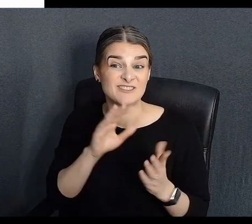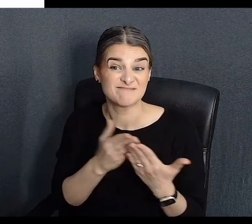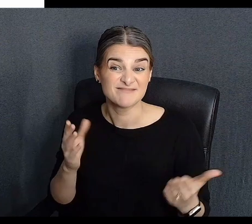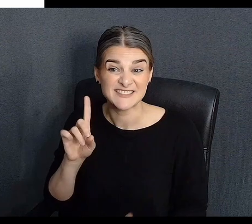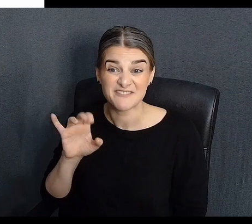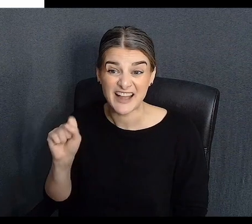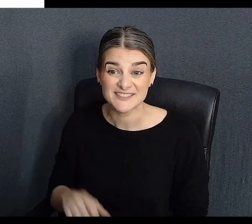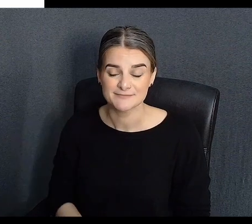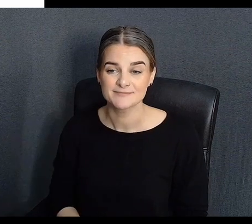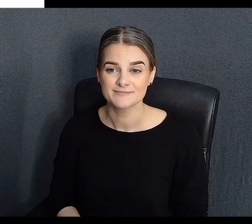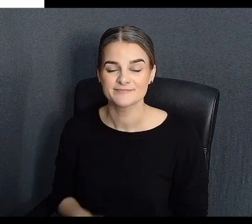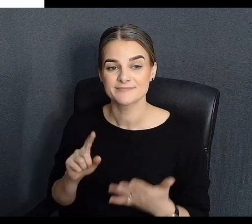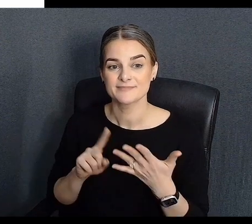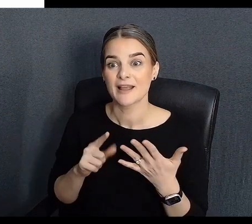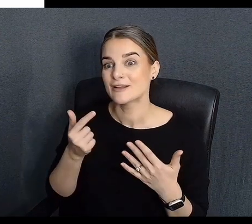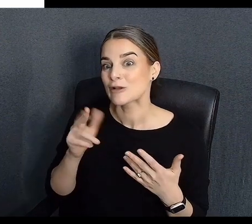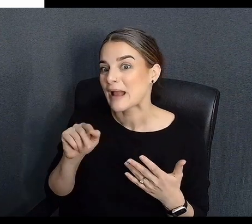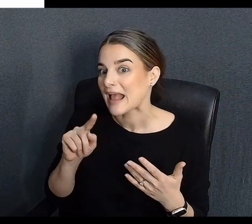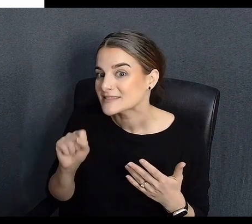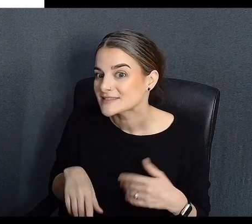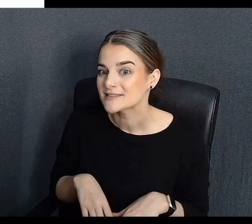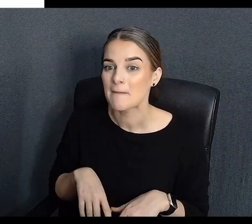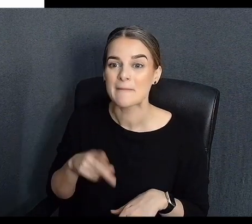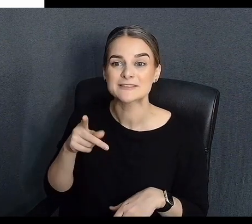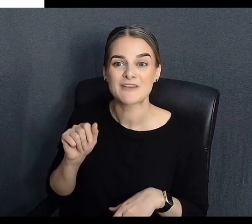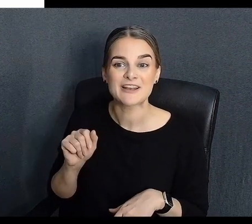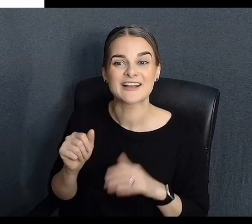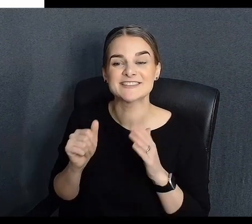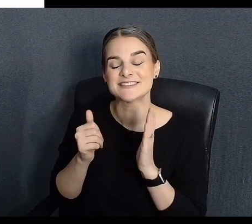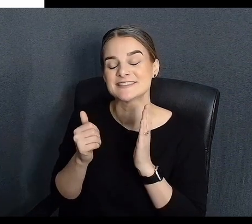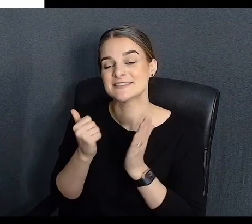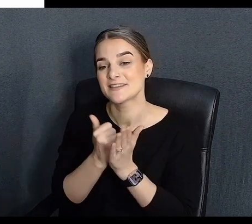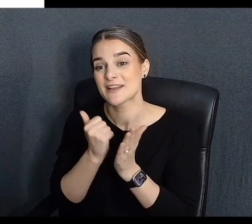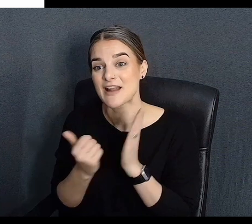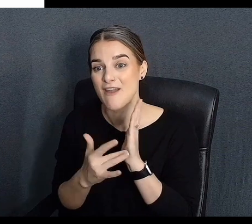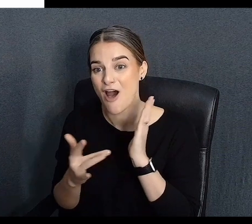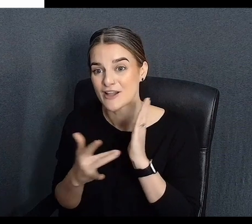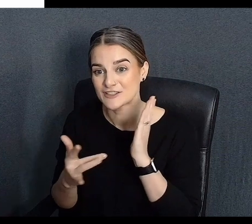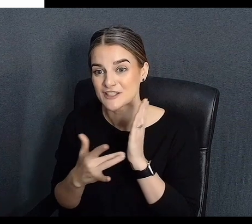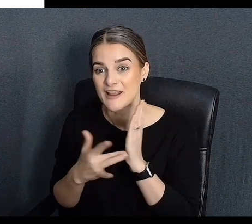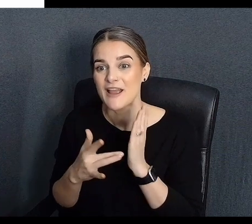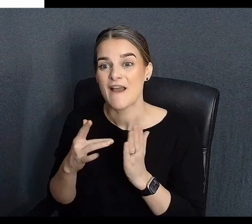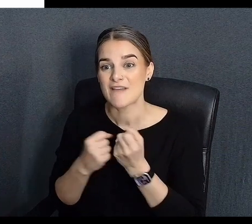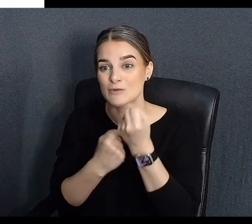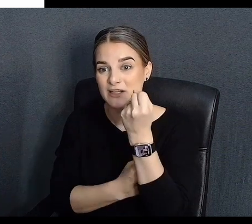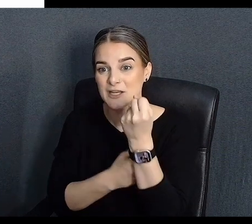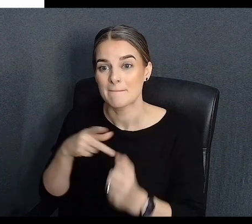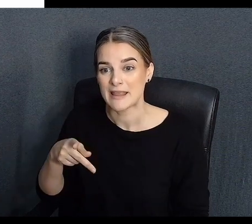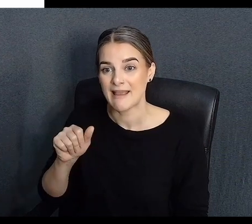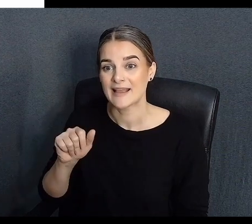or the Pennsylvania Assistive Technology Foundation, PATF. They also offer low and no interest loans